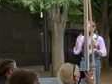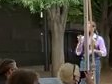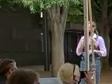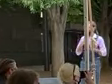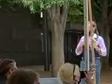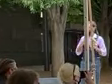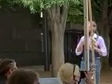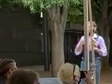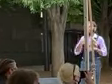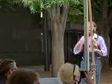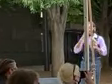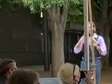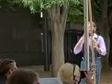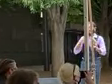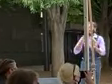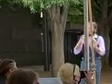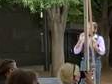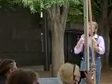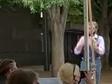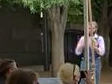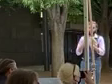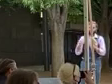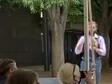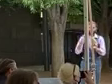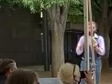and I am honored to be your partner in this fight on the front lines.